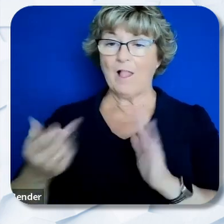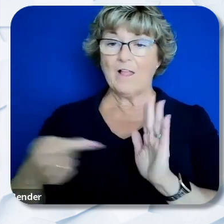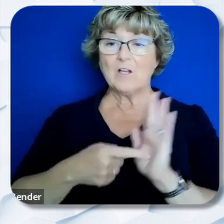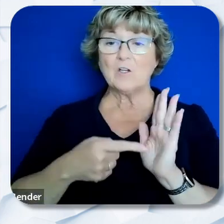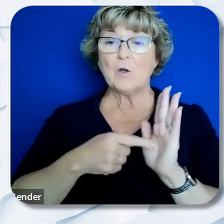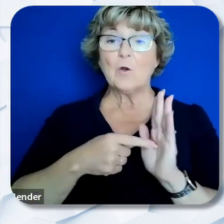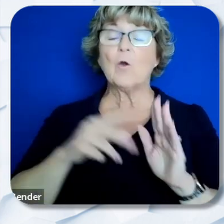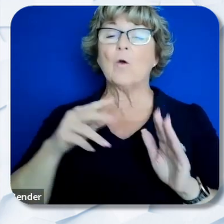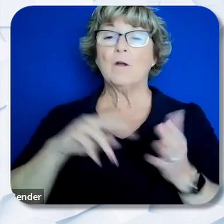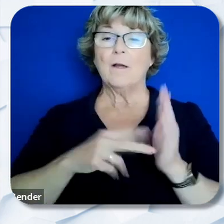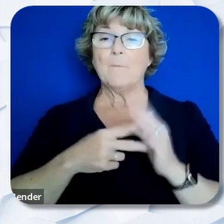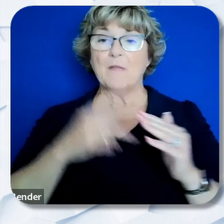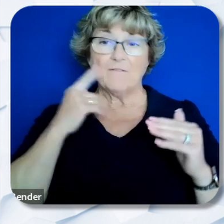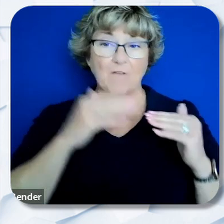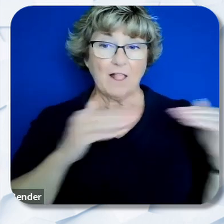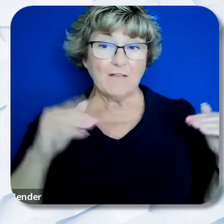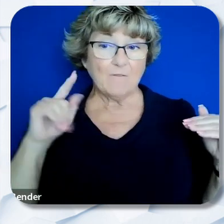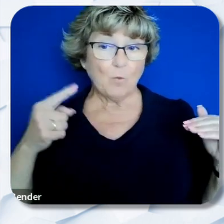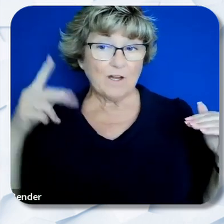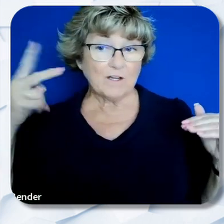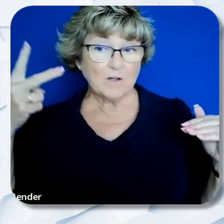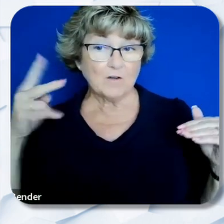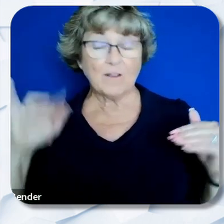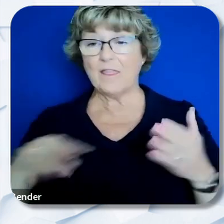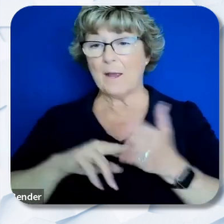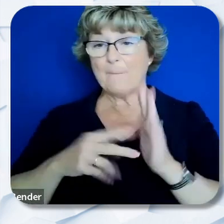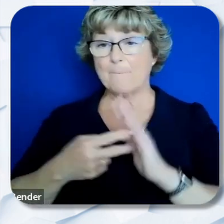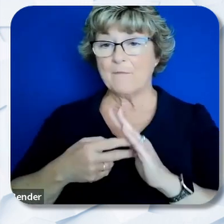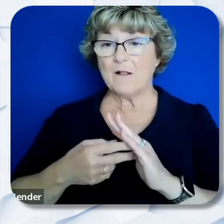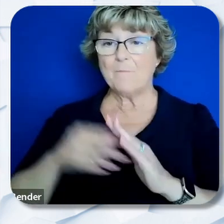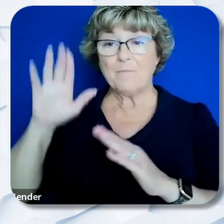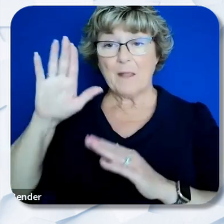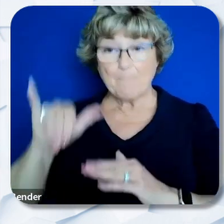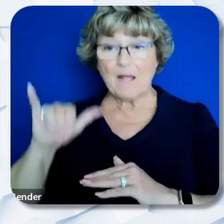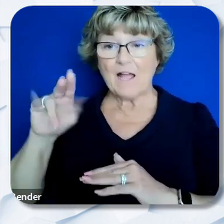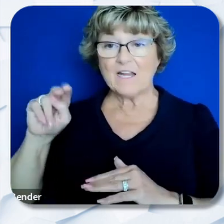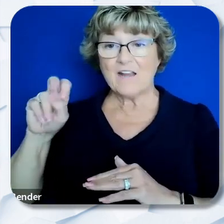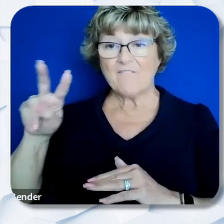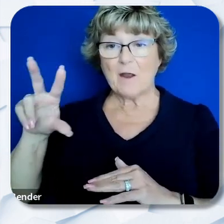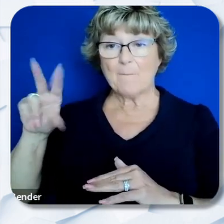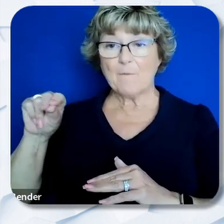for Targeted Levels 1 and 2 LEAs? That means that by November 30th, the plan has to be